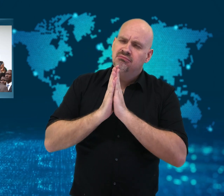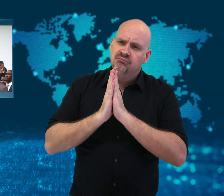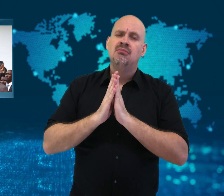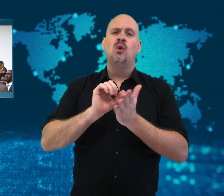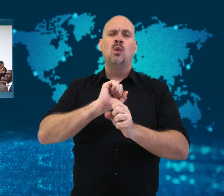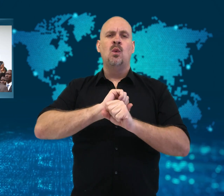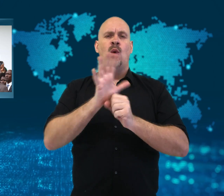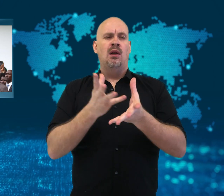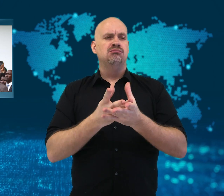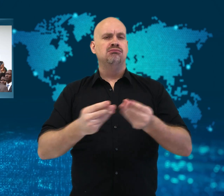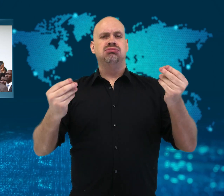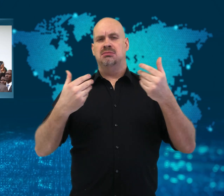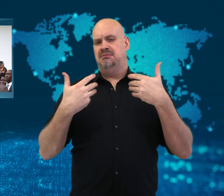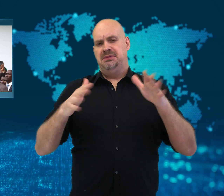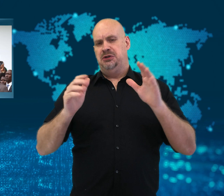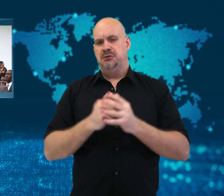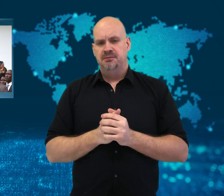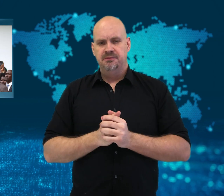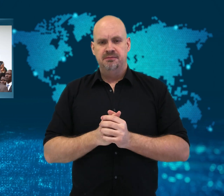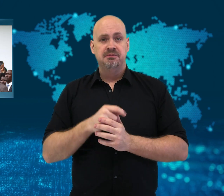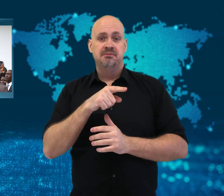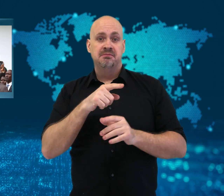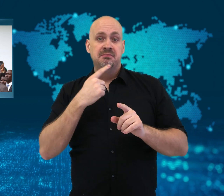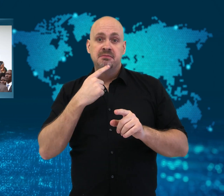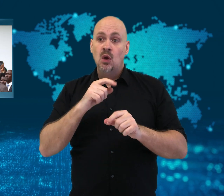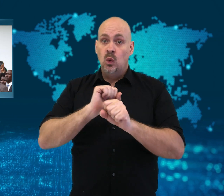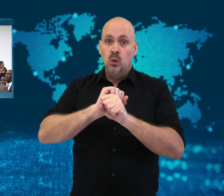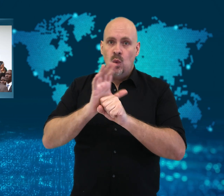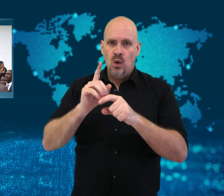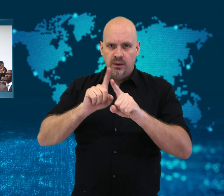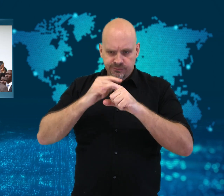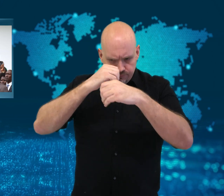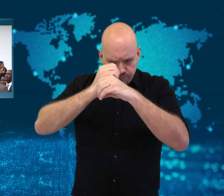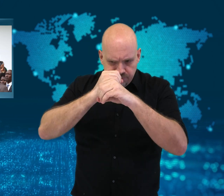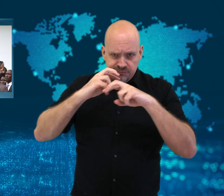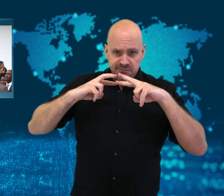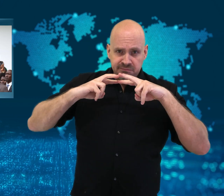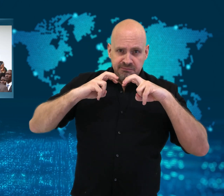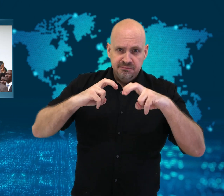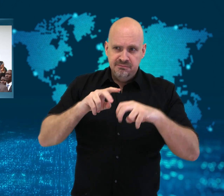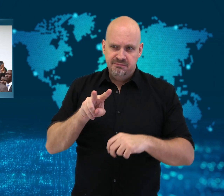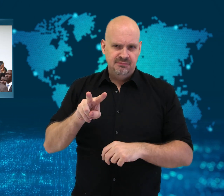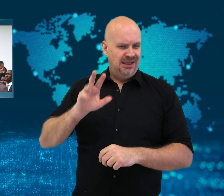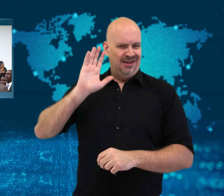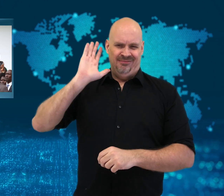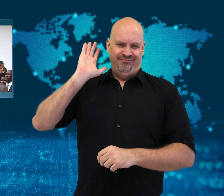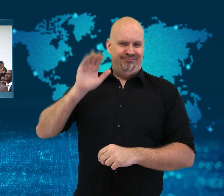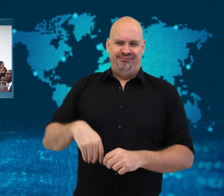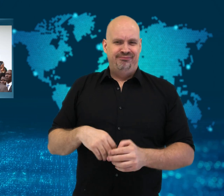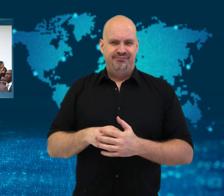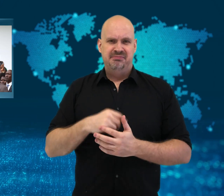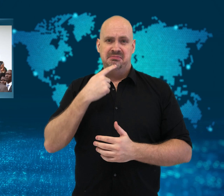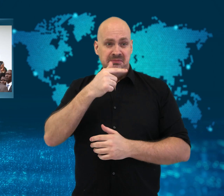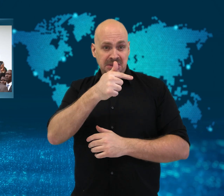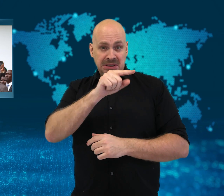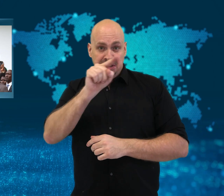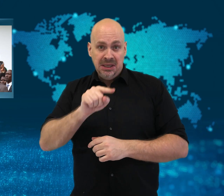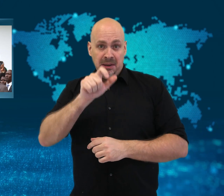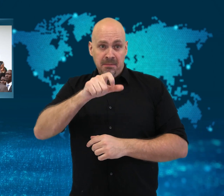three days of national prayer. He was skeptical of tests for COVID-19,